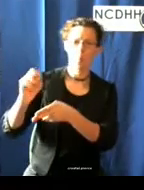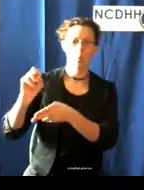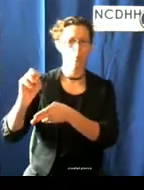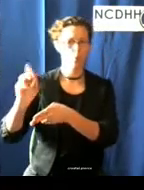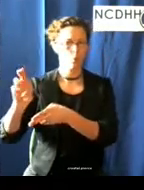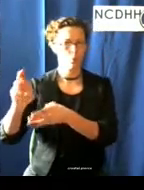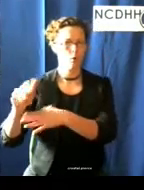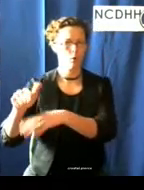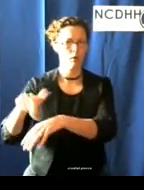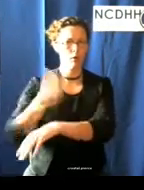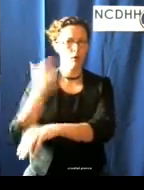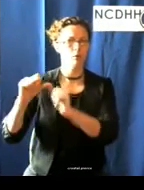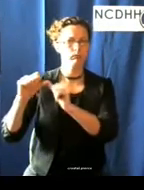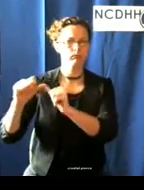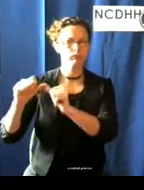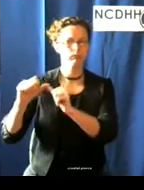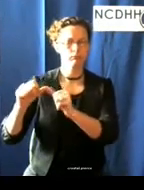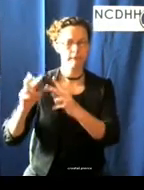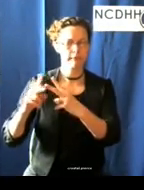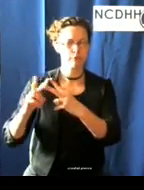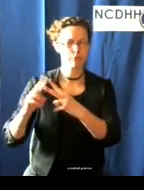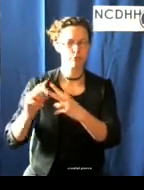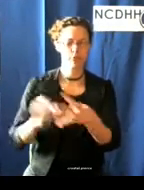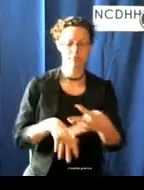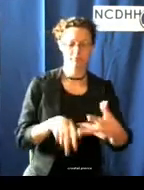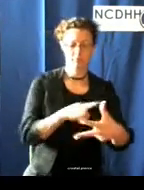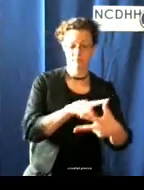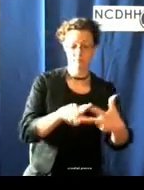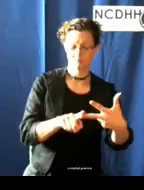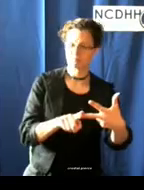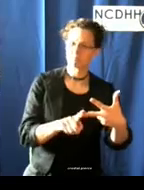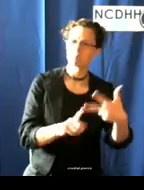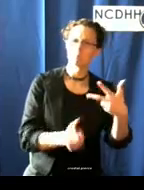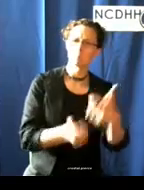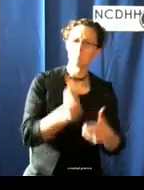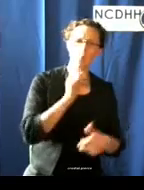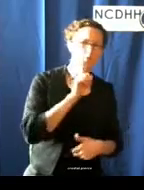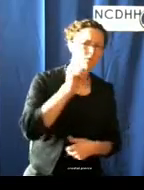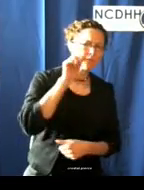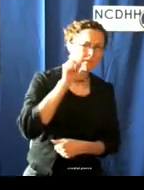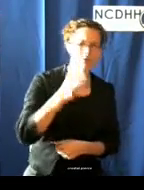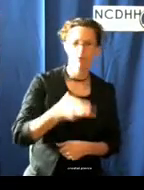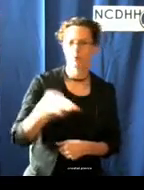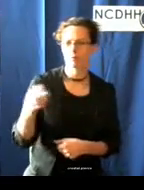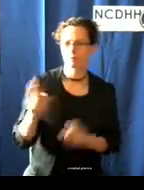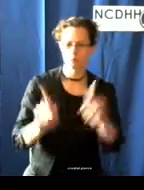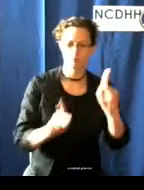THAT MOST DEAF OR HARD OF HEARING INDIVIDUALS ENCOUNTER THE LEGAL SYSTEM